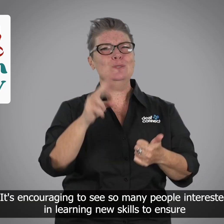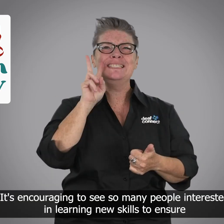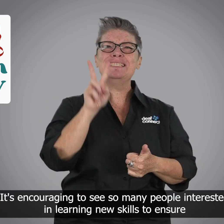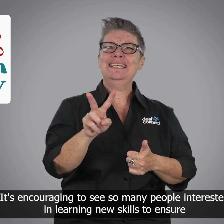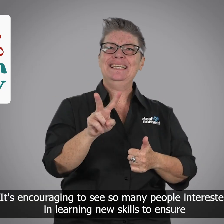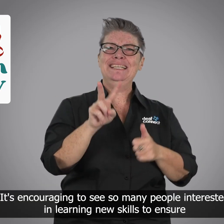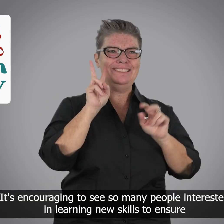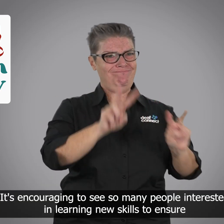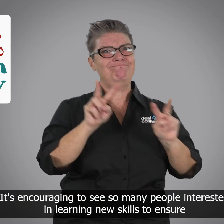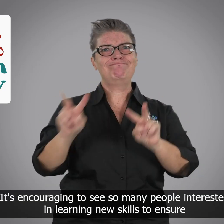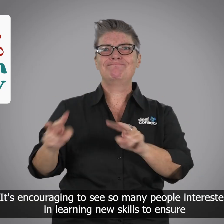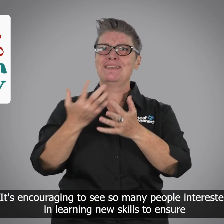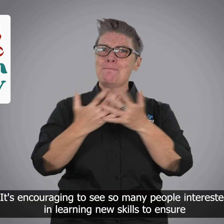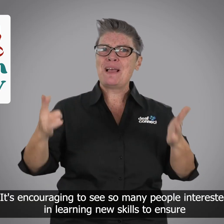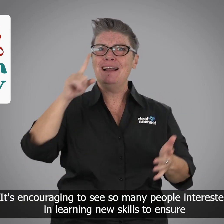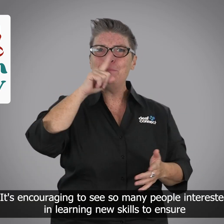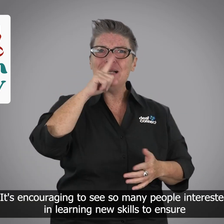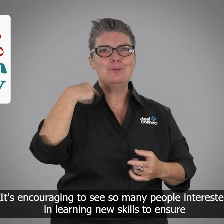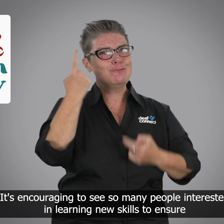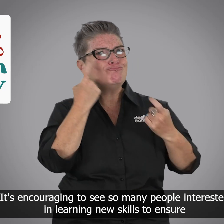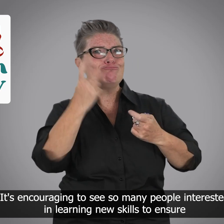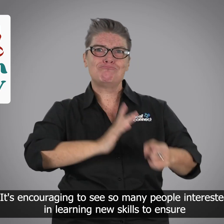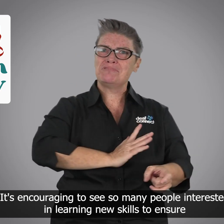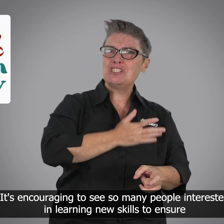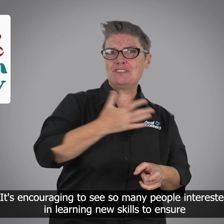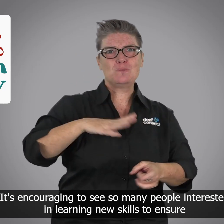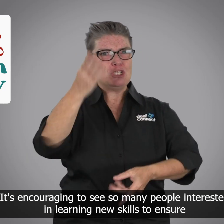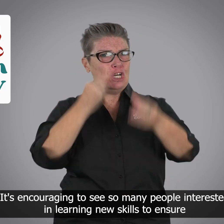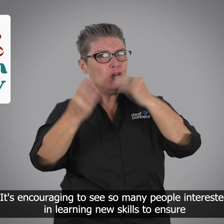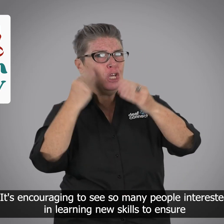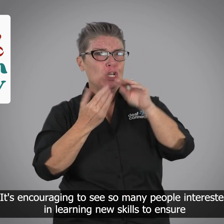It's encouraging to see so many people interested in learning new skills to ensure